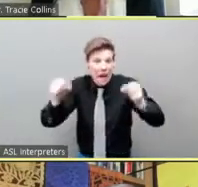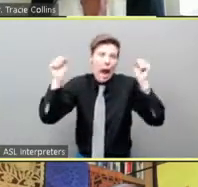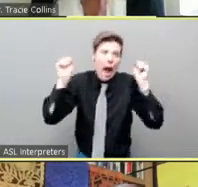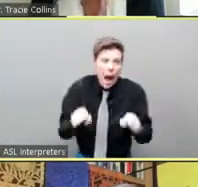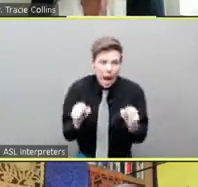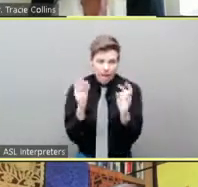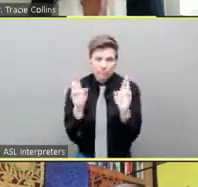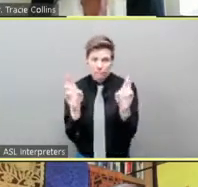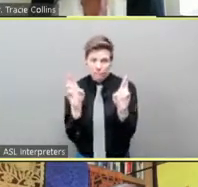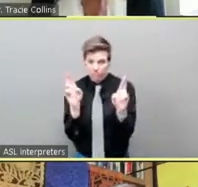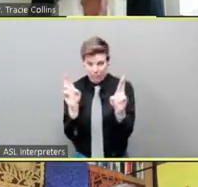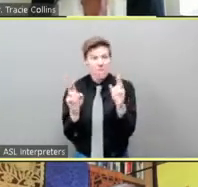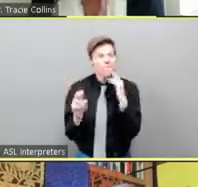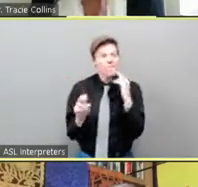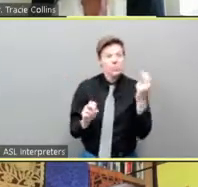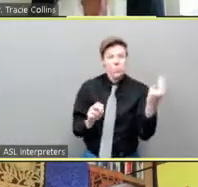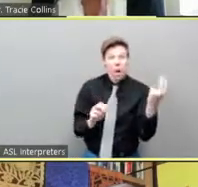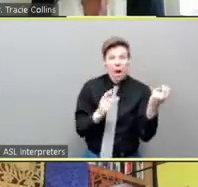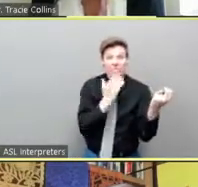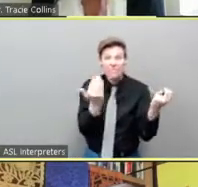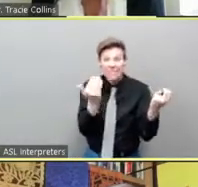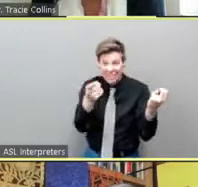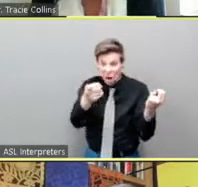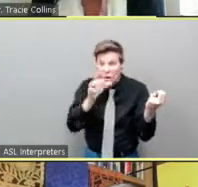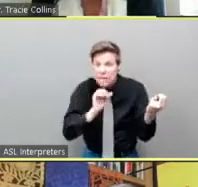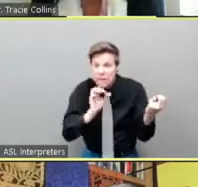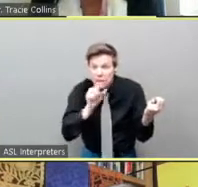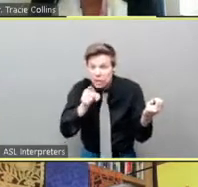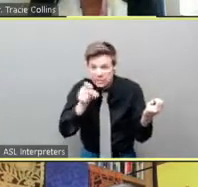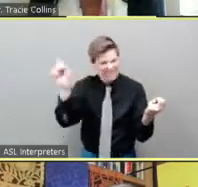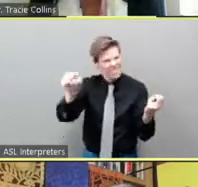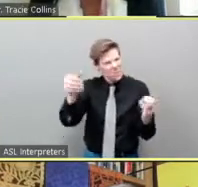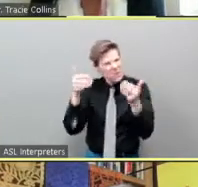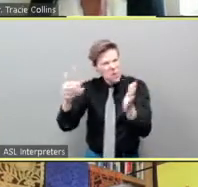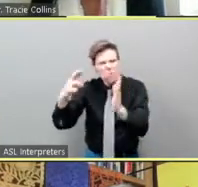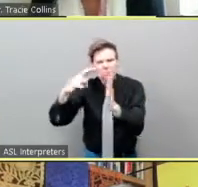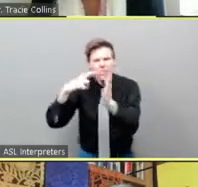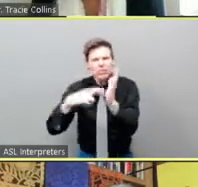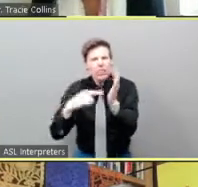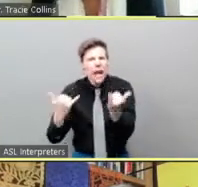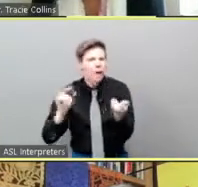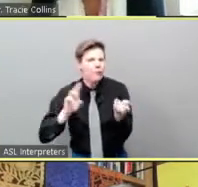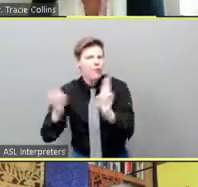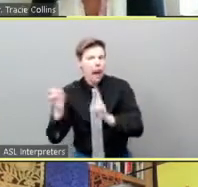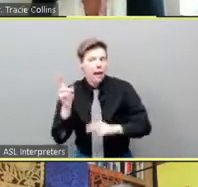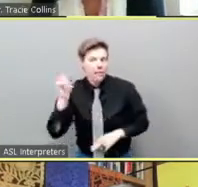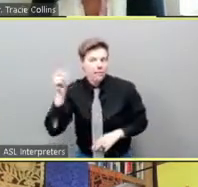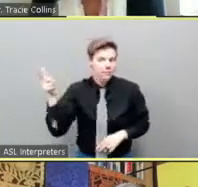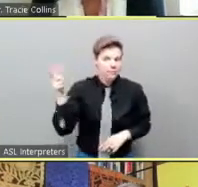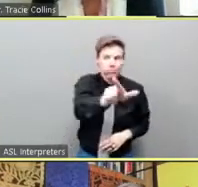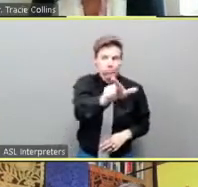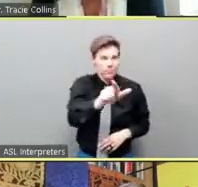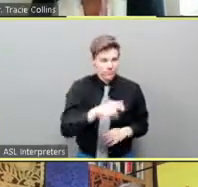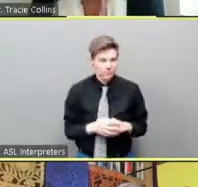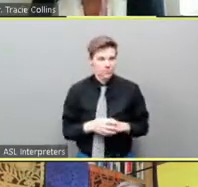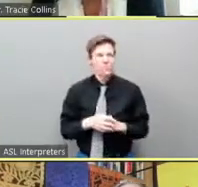vaccine. And that's vaccine nm dot org. And already nearly 10,012 to 15 year